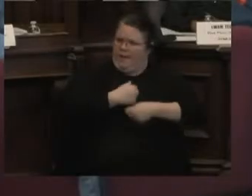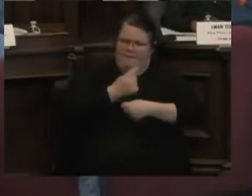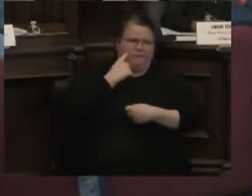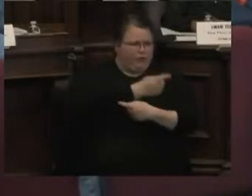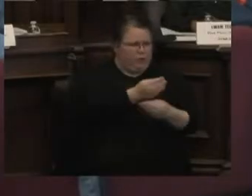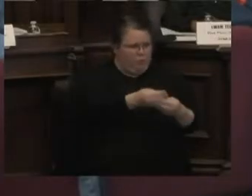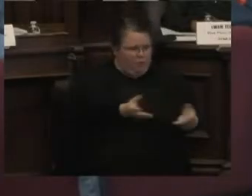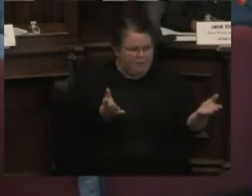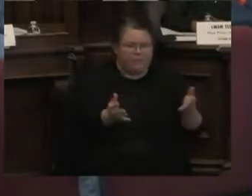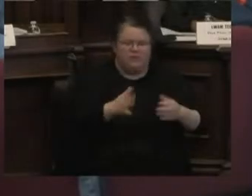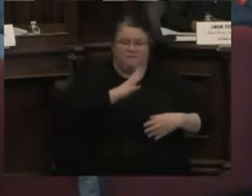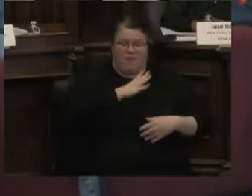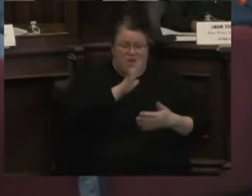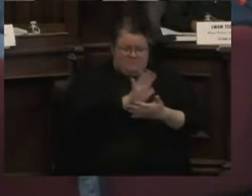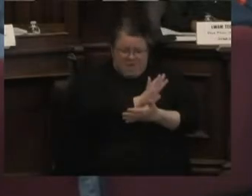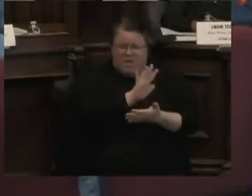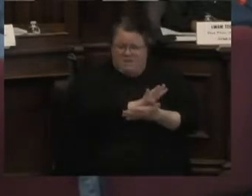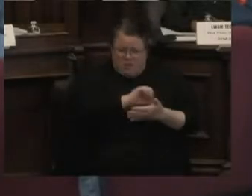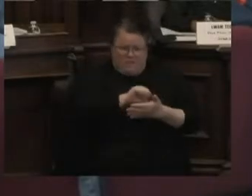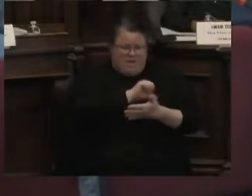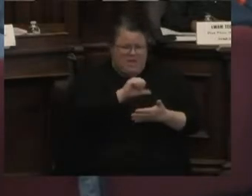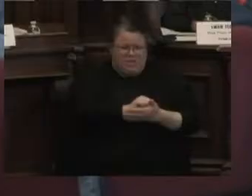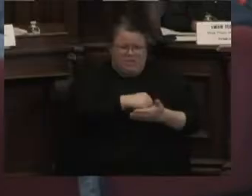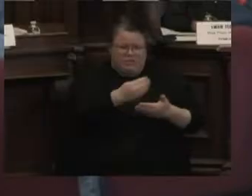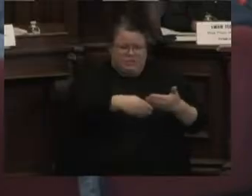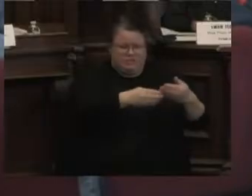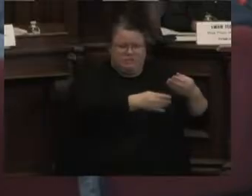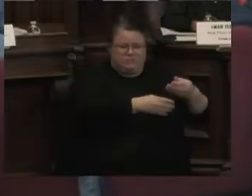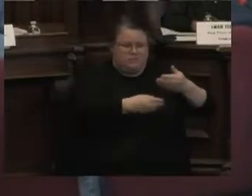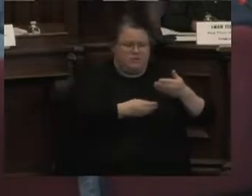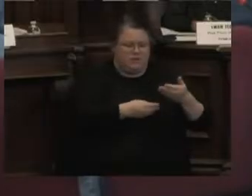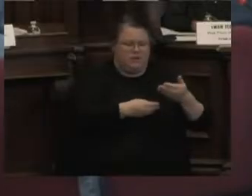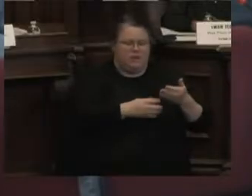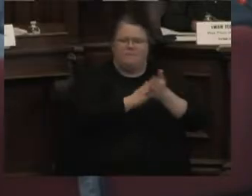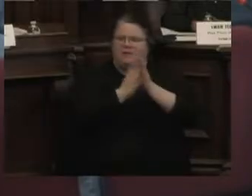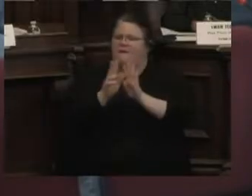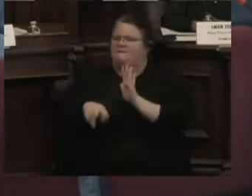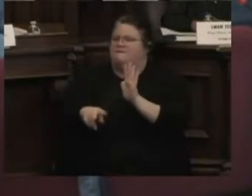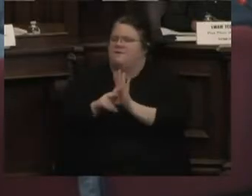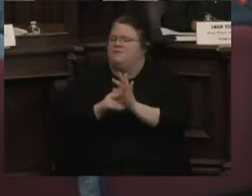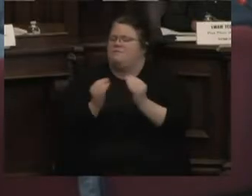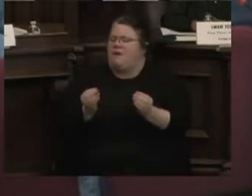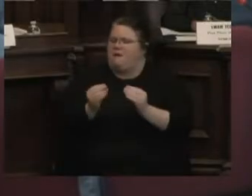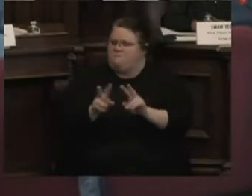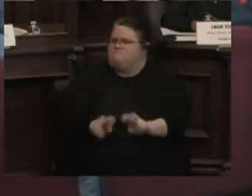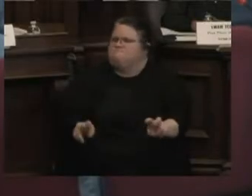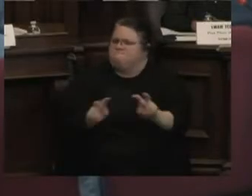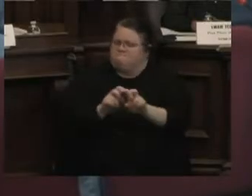can this was my executive director report, but how we can